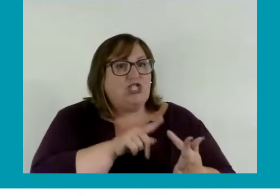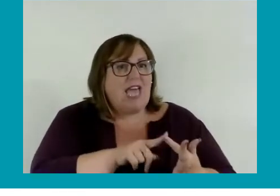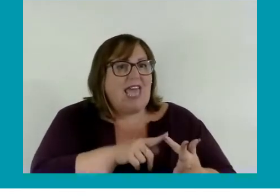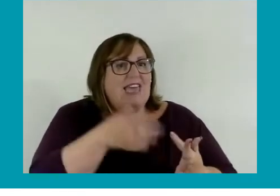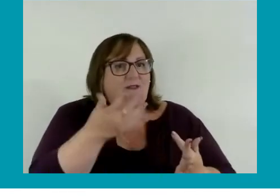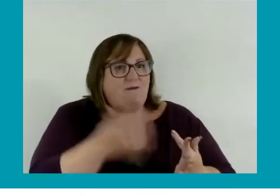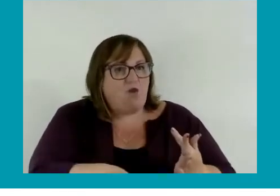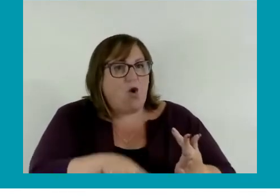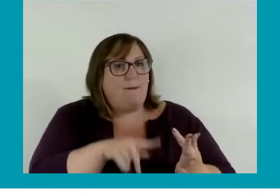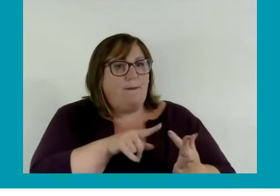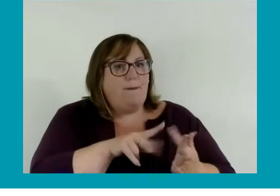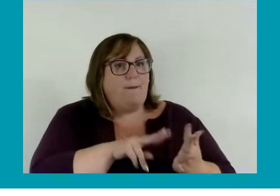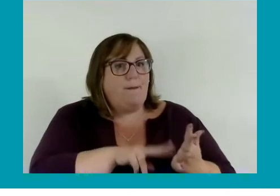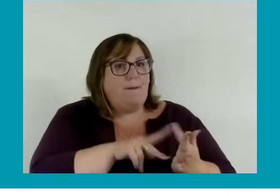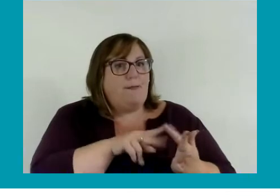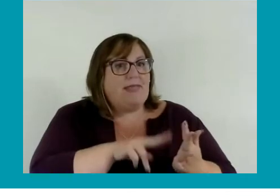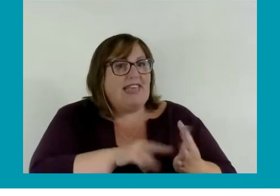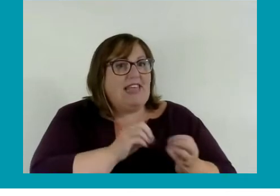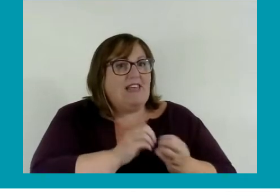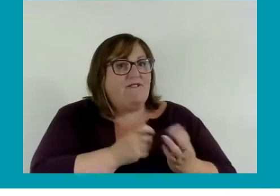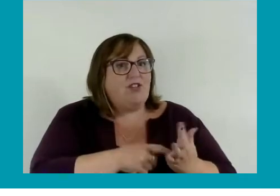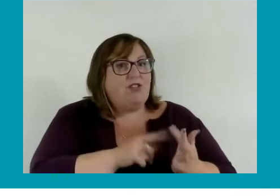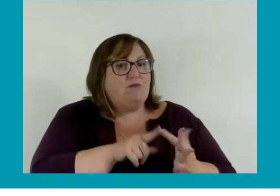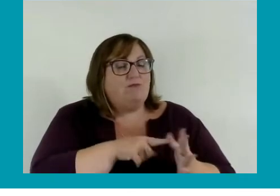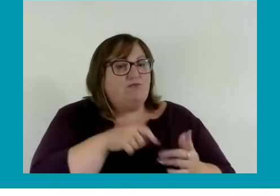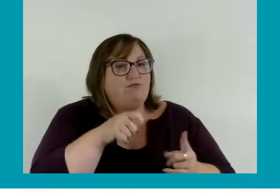i don't know who these employers are i don't know who these recruitment agents are but at